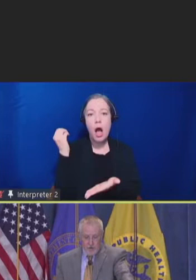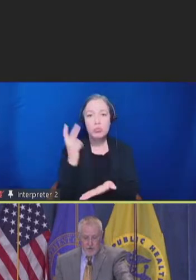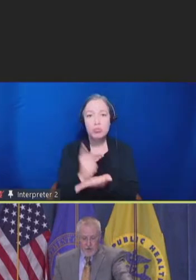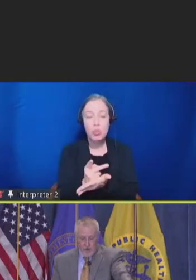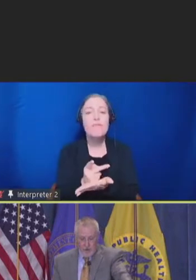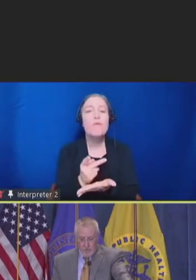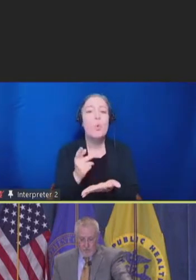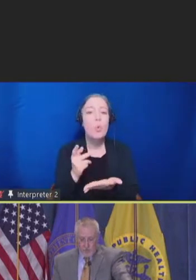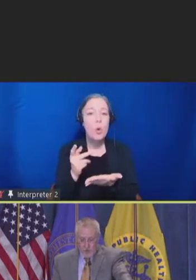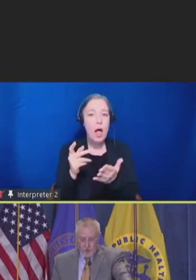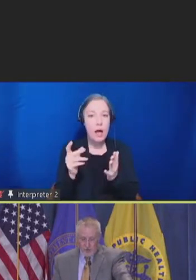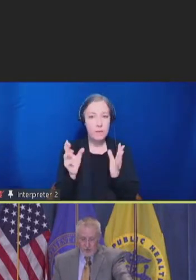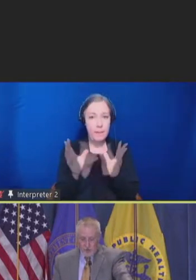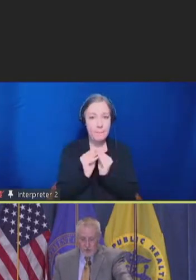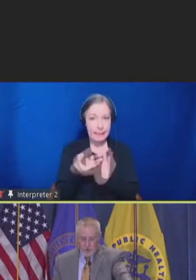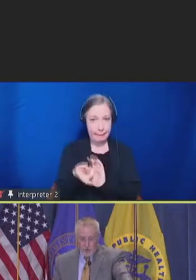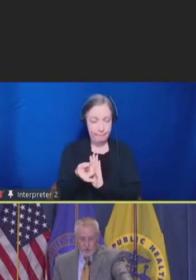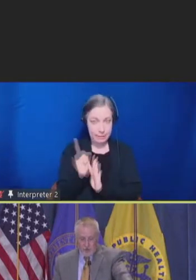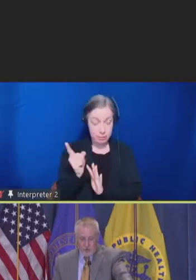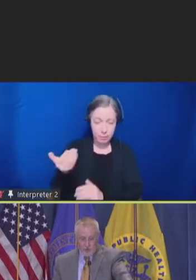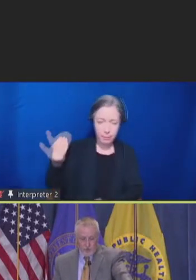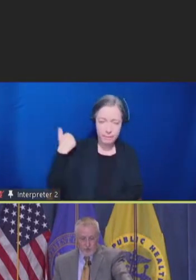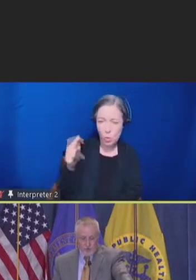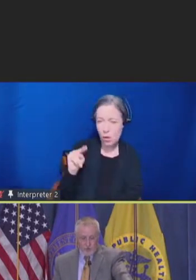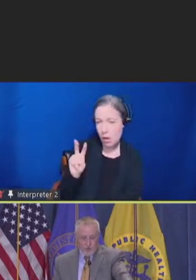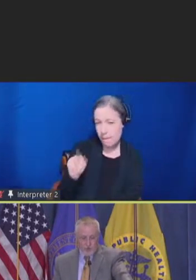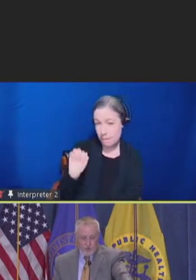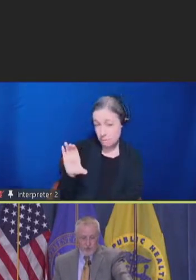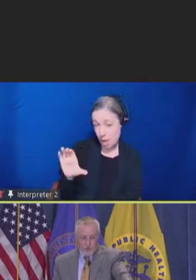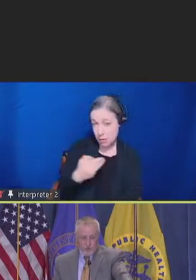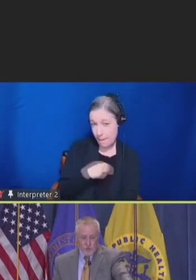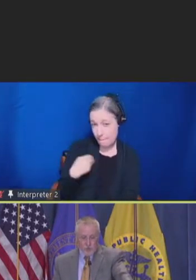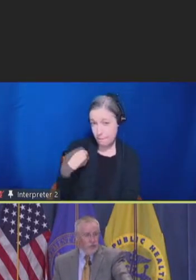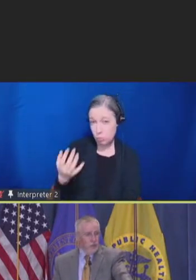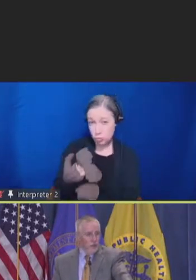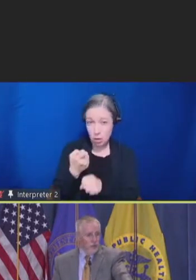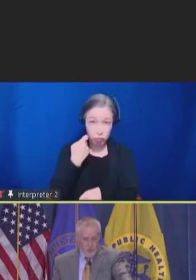The NVAC members previously received the minutes from the June 15th to 16th 2023 meeting.